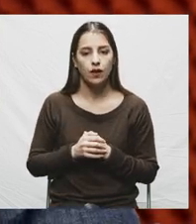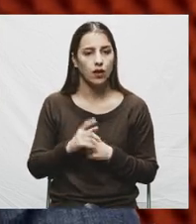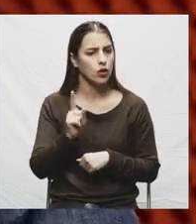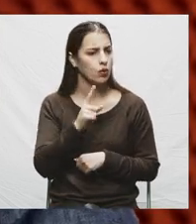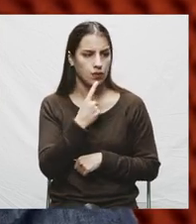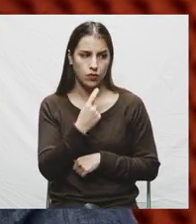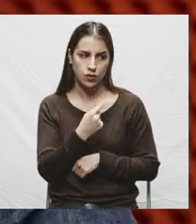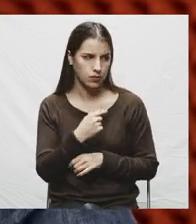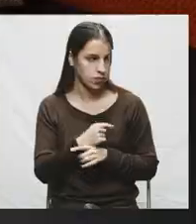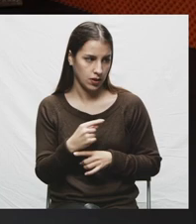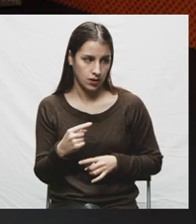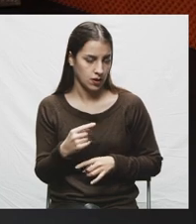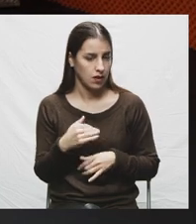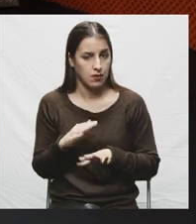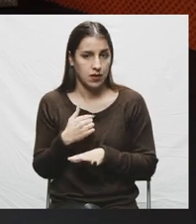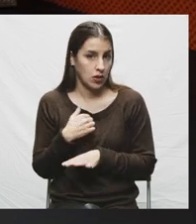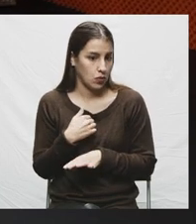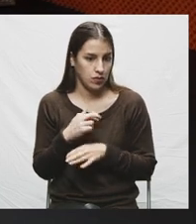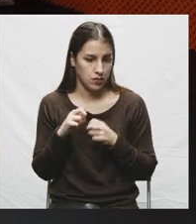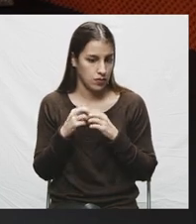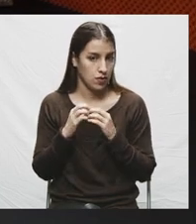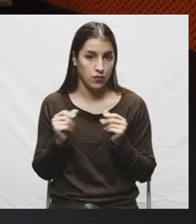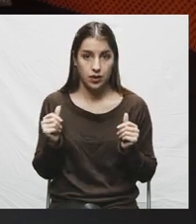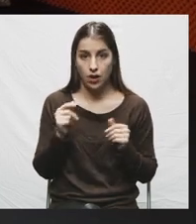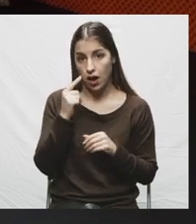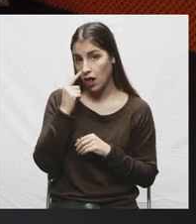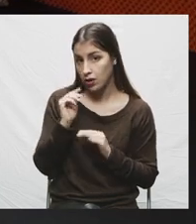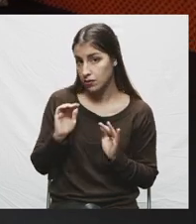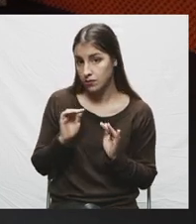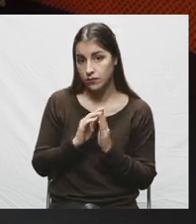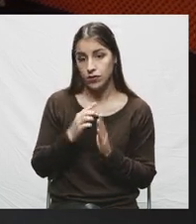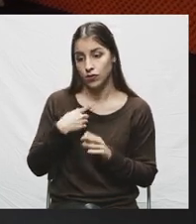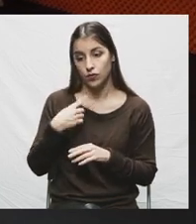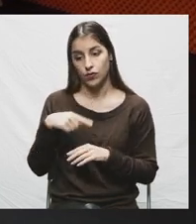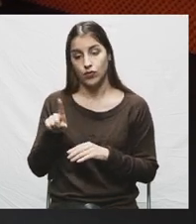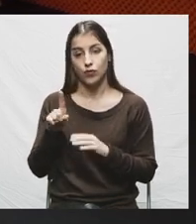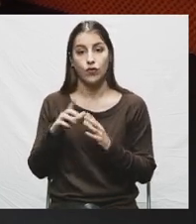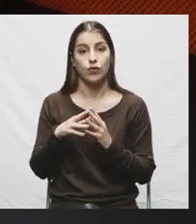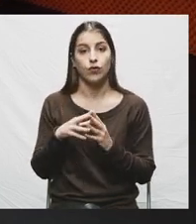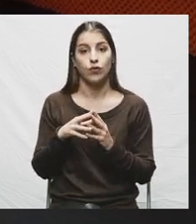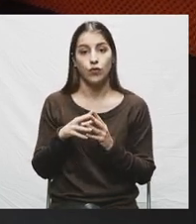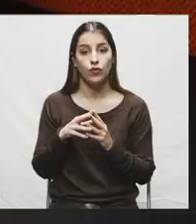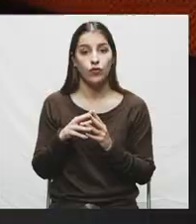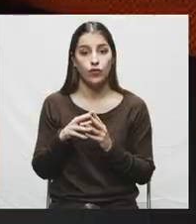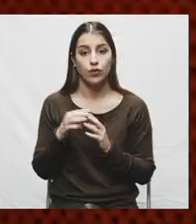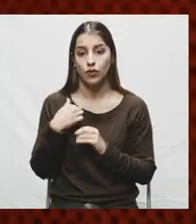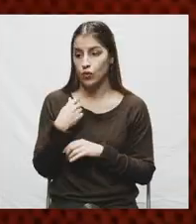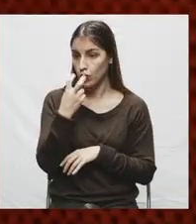And don’t ask me why but I decided to try and go there, and do... the audition and see if they.... — You got curious!